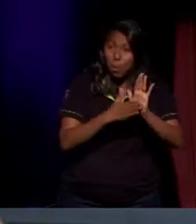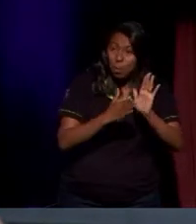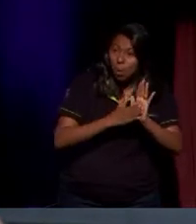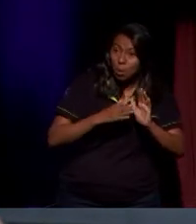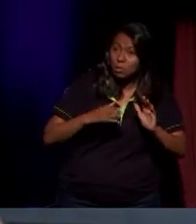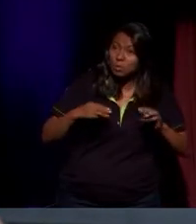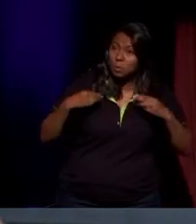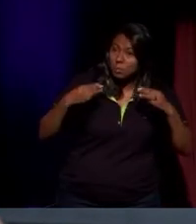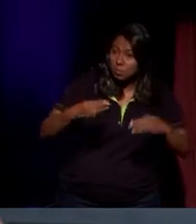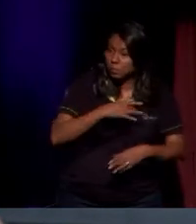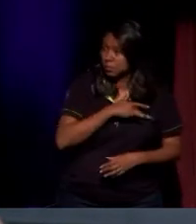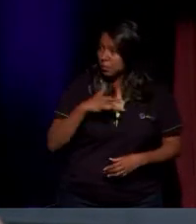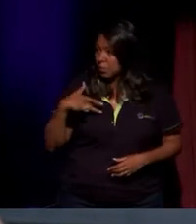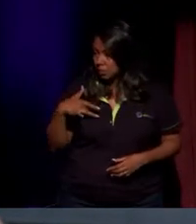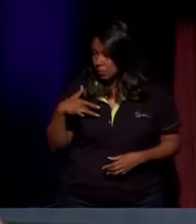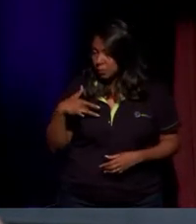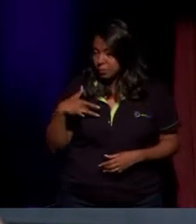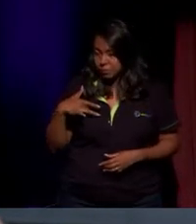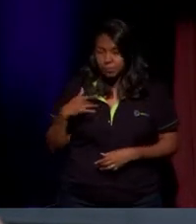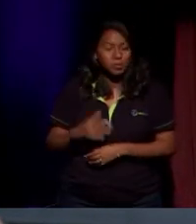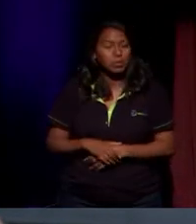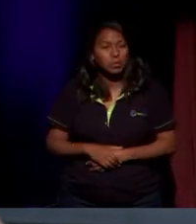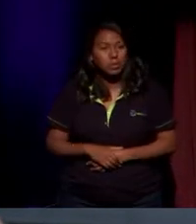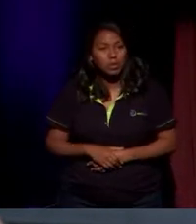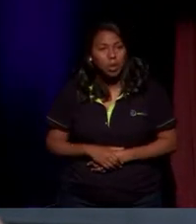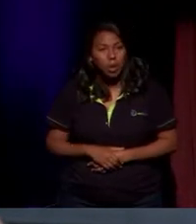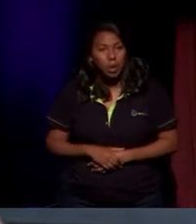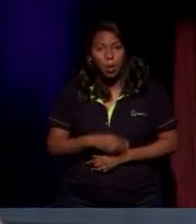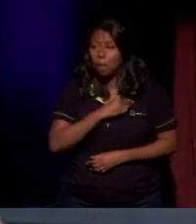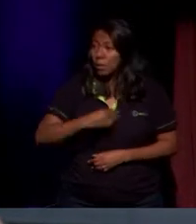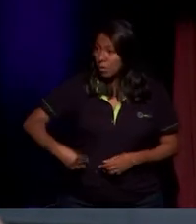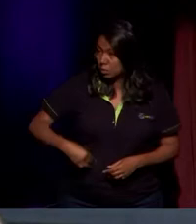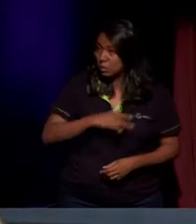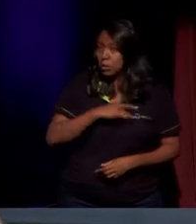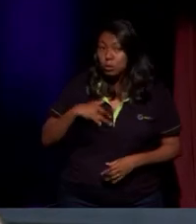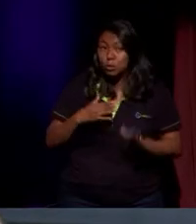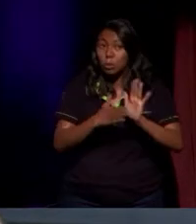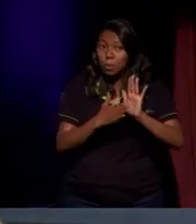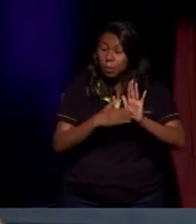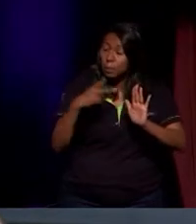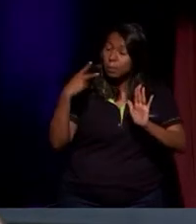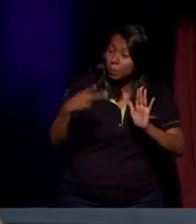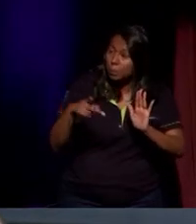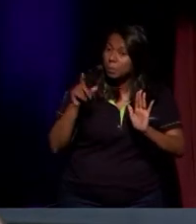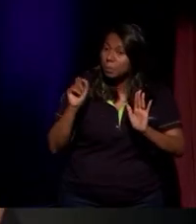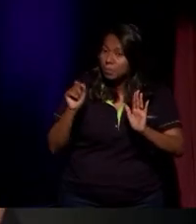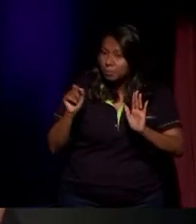of Dr. Ivo Garrido, who was the Minister of Health, there was a bill,